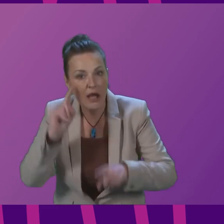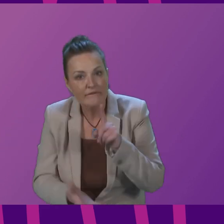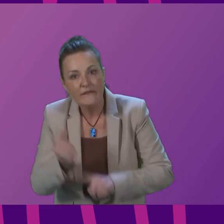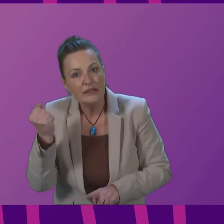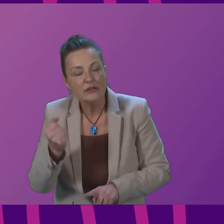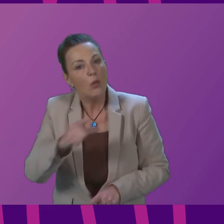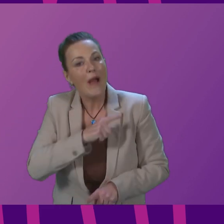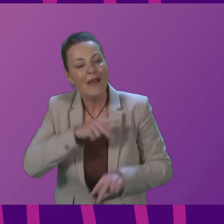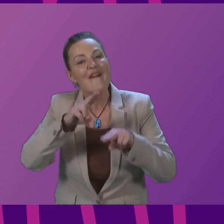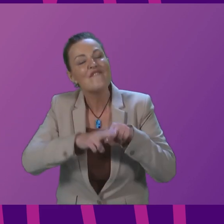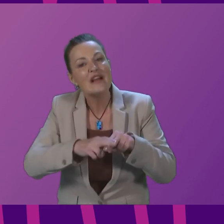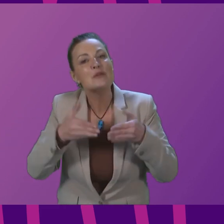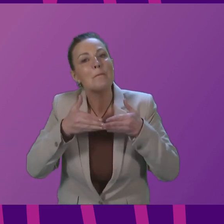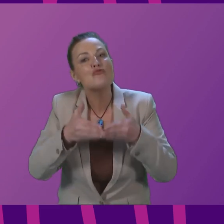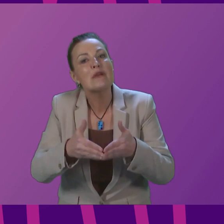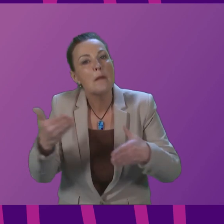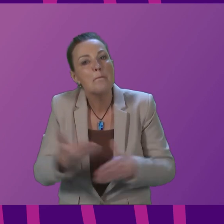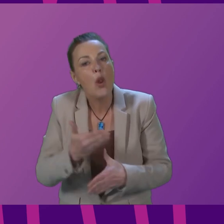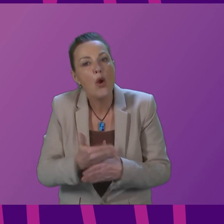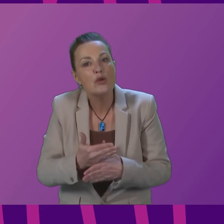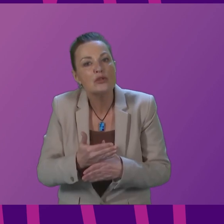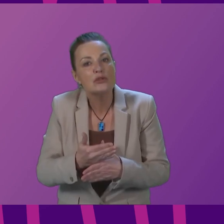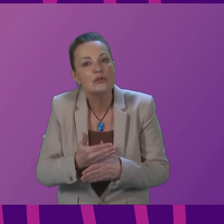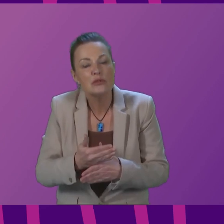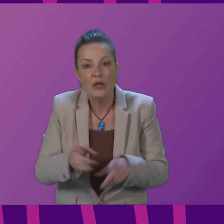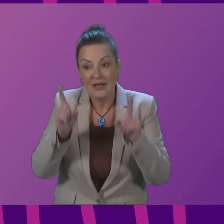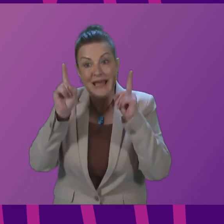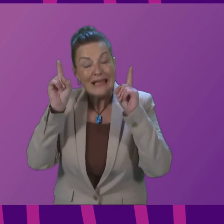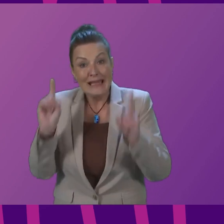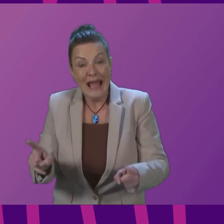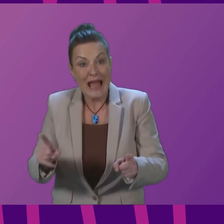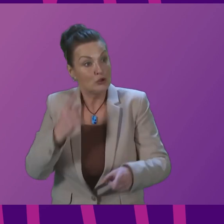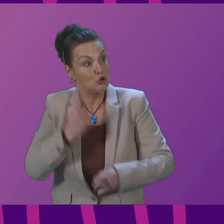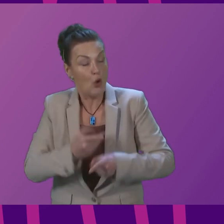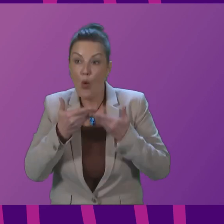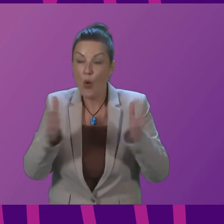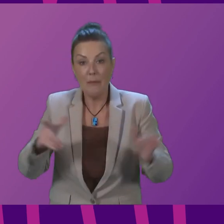Ferguson Marine employees cannot speak openly, because of Scottish National Party gagging orders.